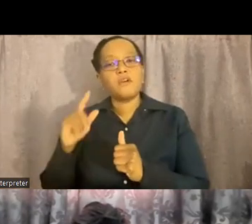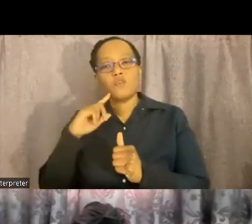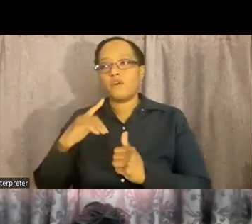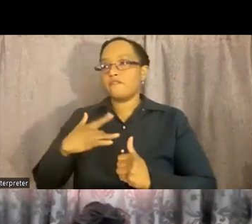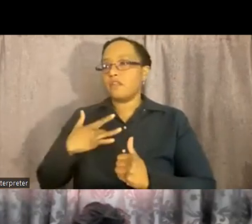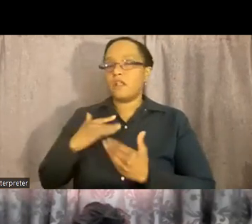of community.